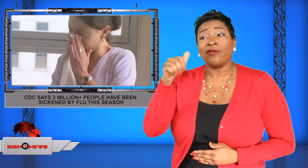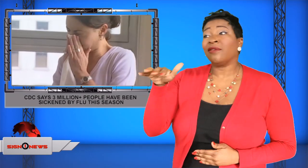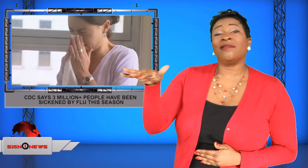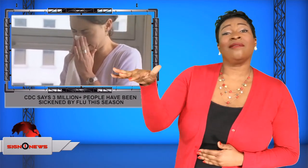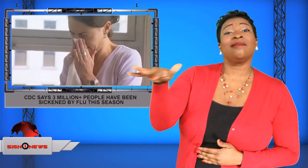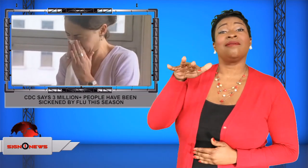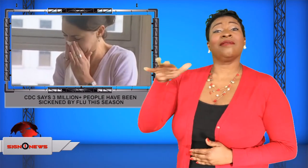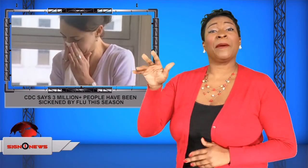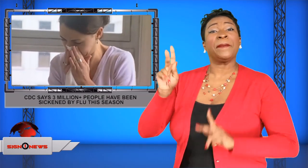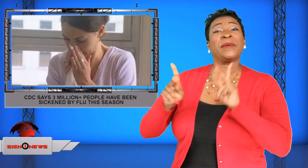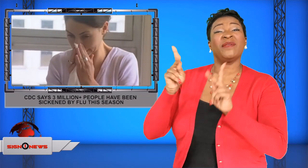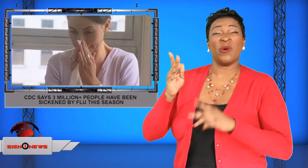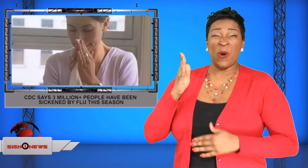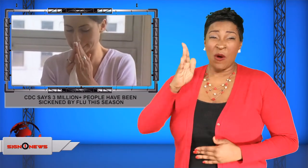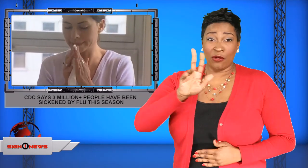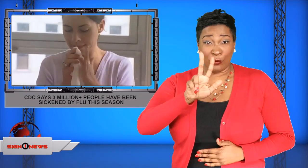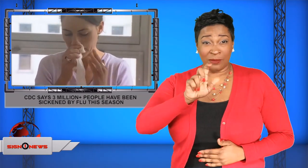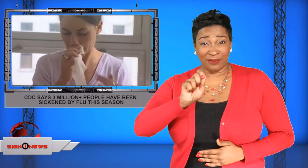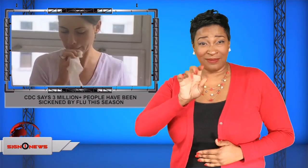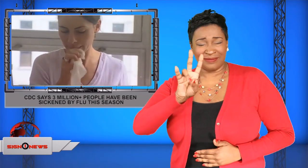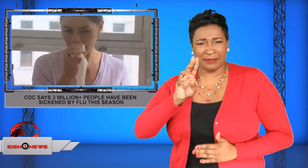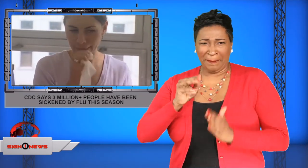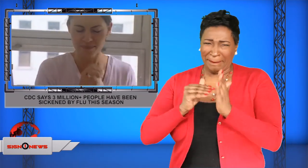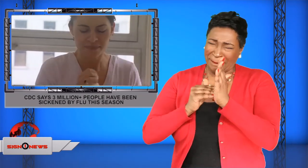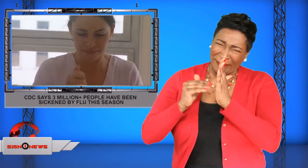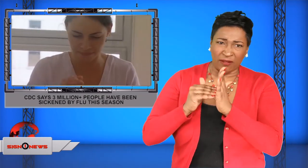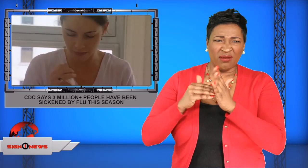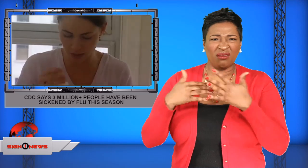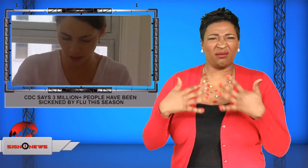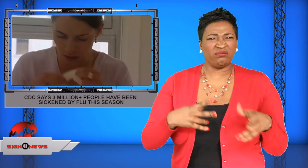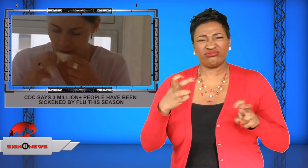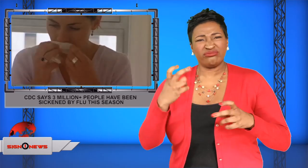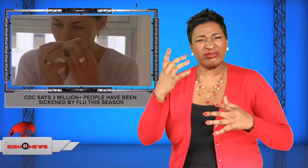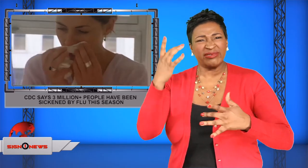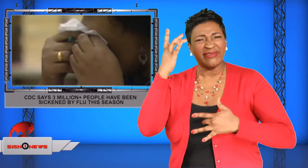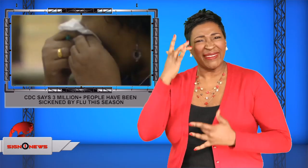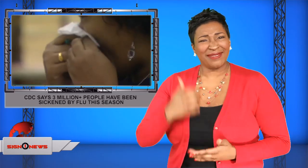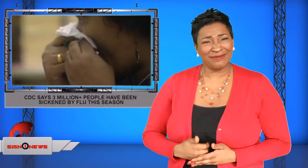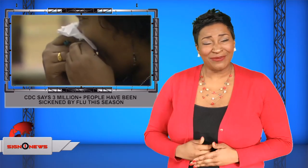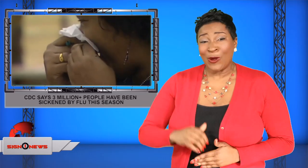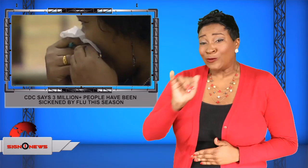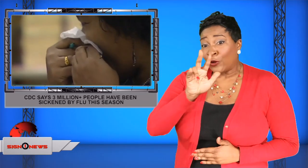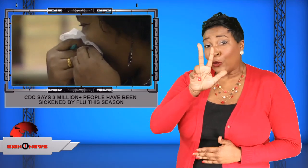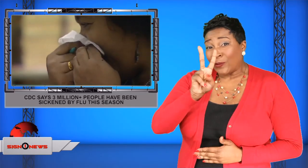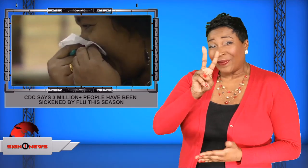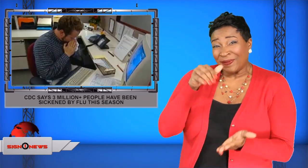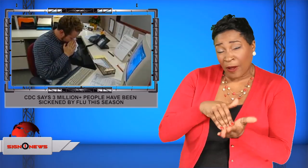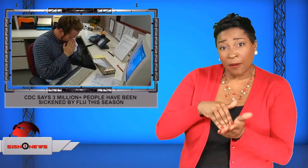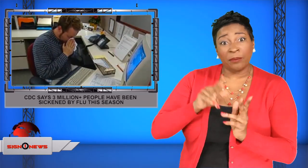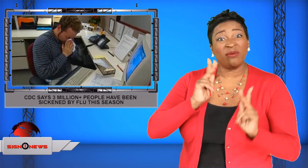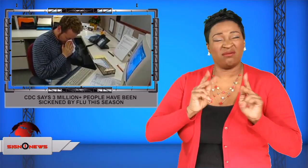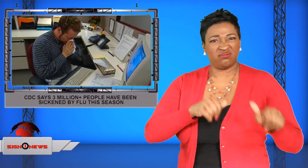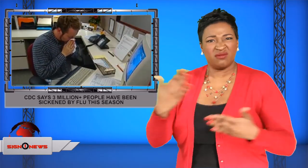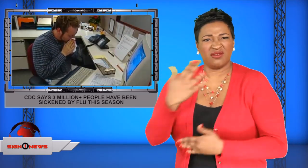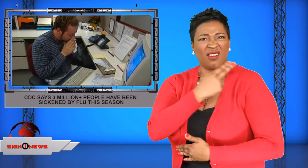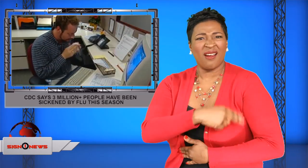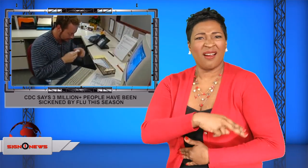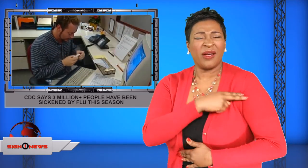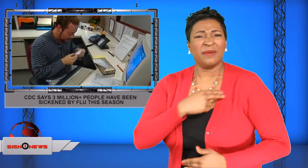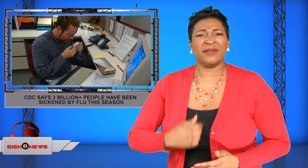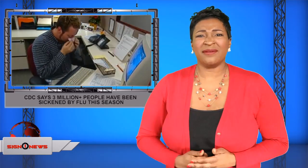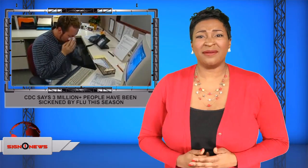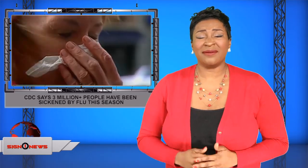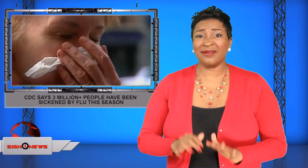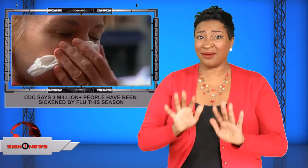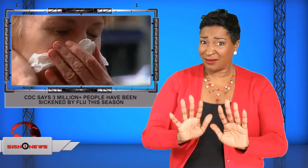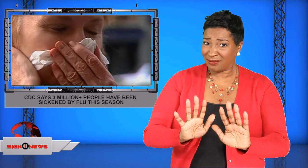It's sickened at least 3.7 million others and sent 32,000 to the hospital.